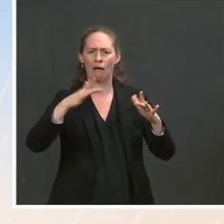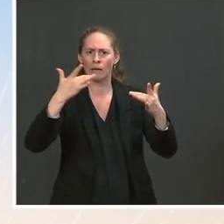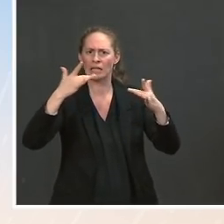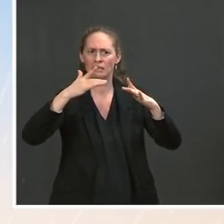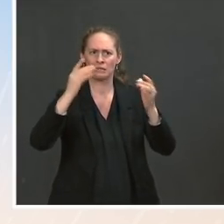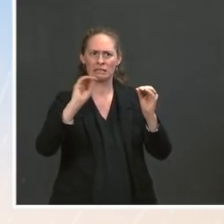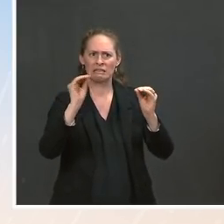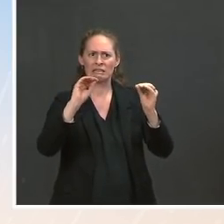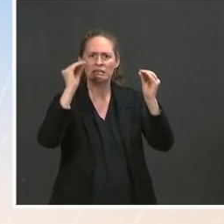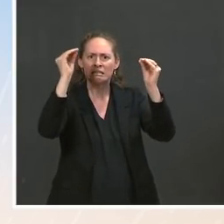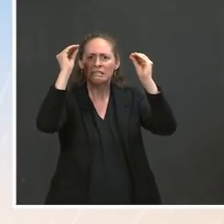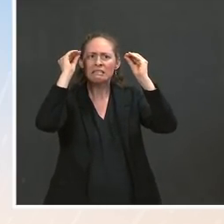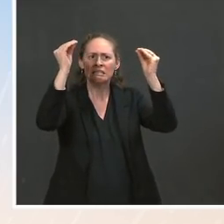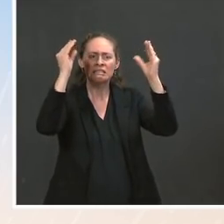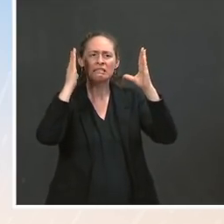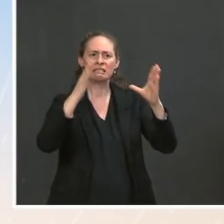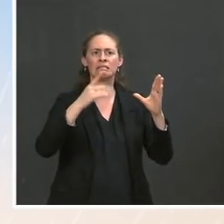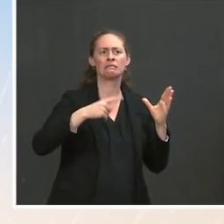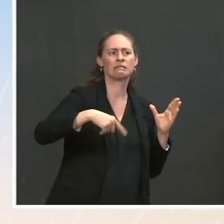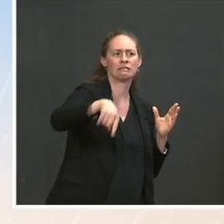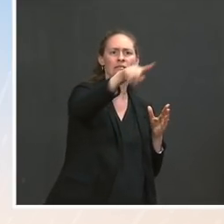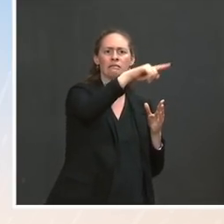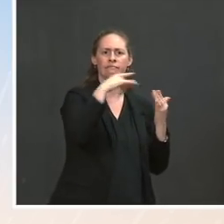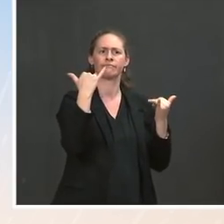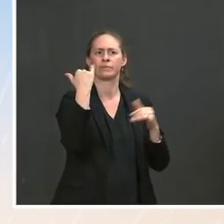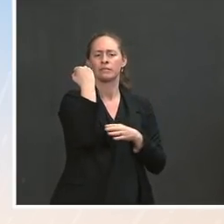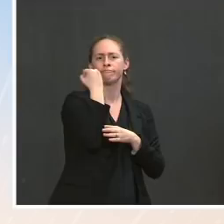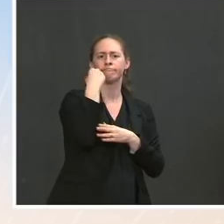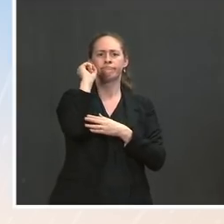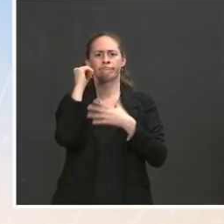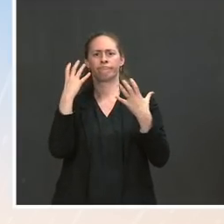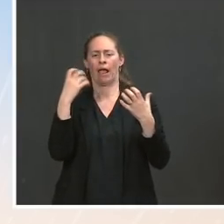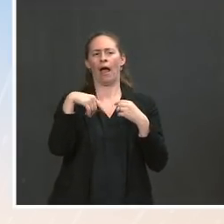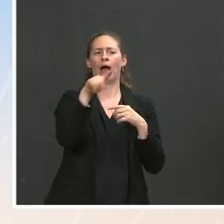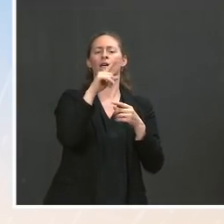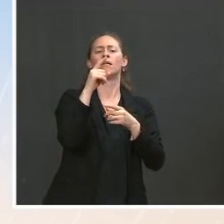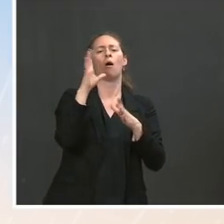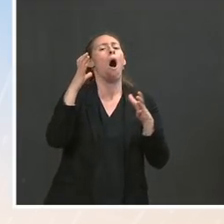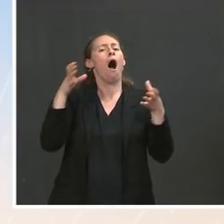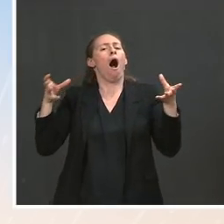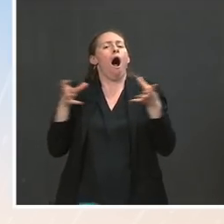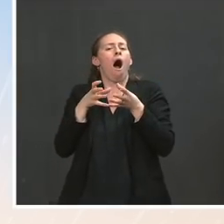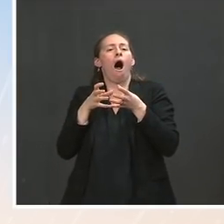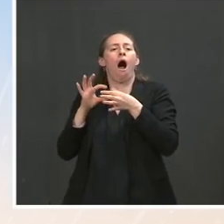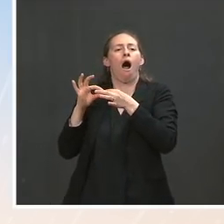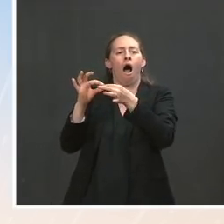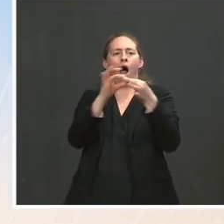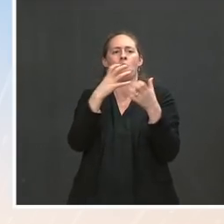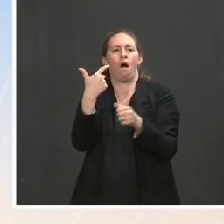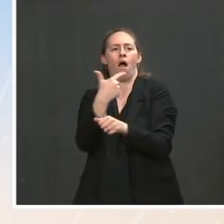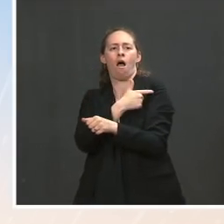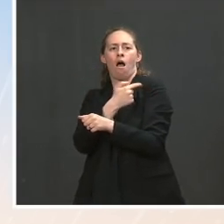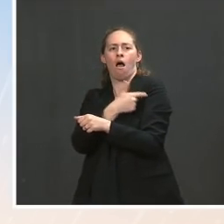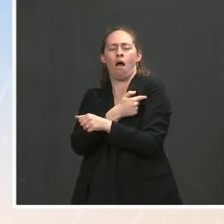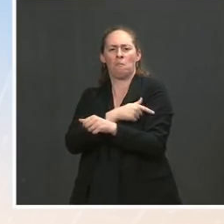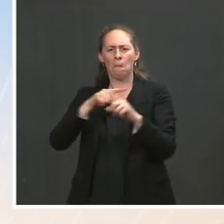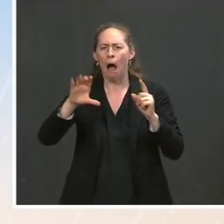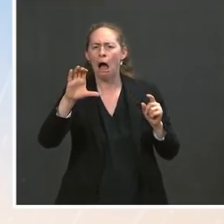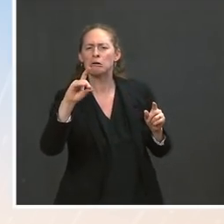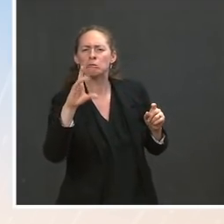that they want their teachers to be vaccinated first, even though the CDC says that's not required. How are you going to deal with that?